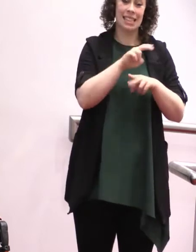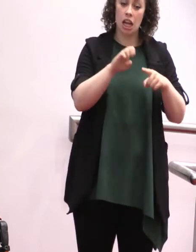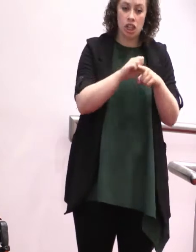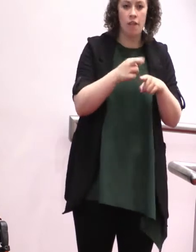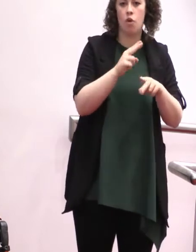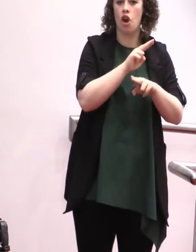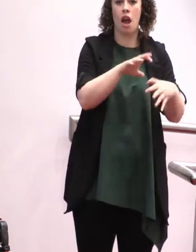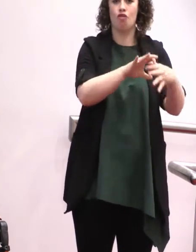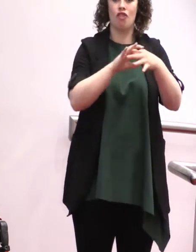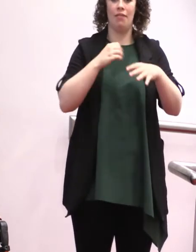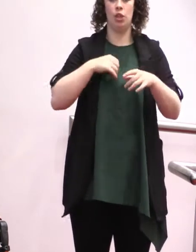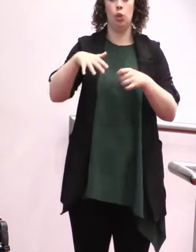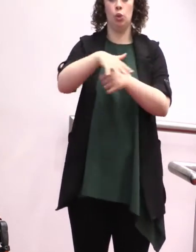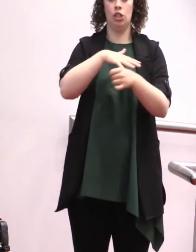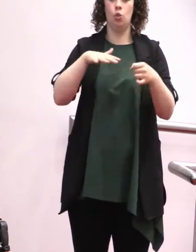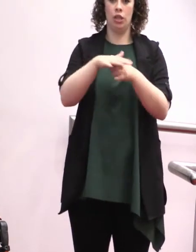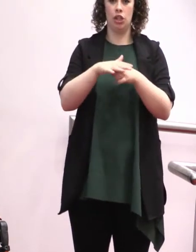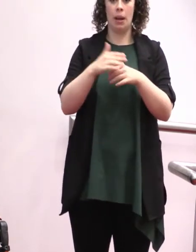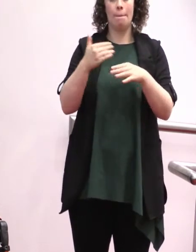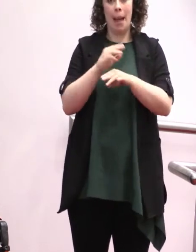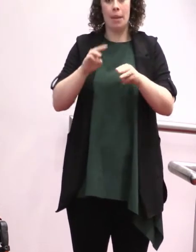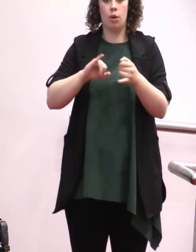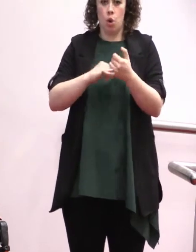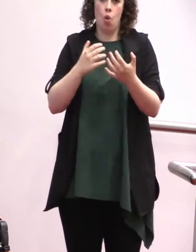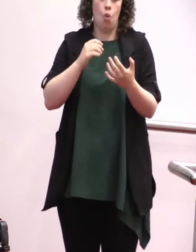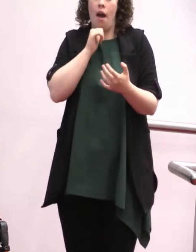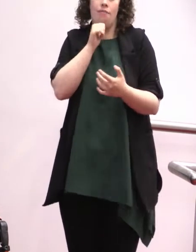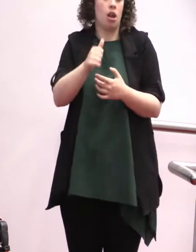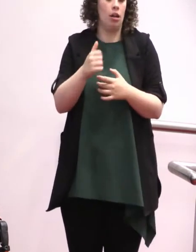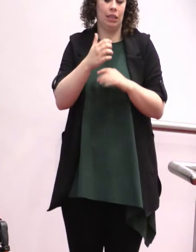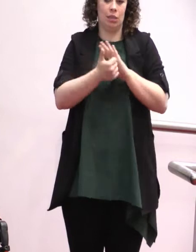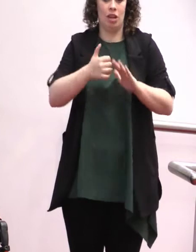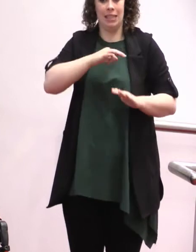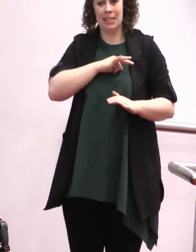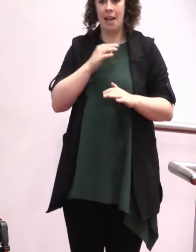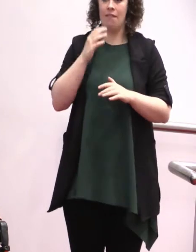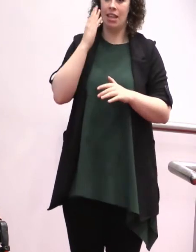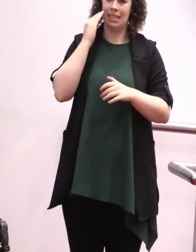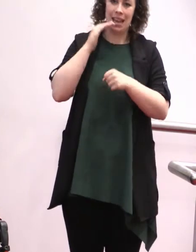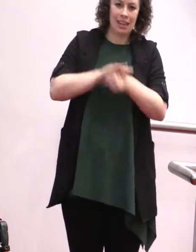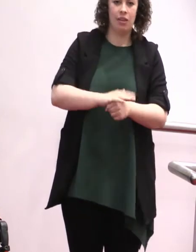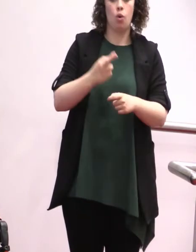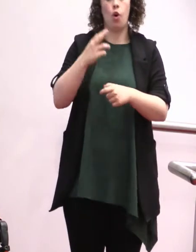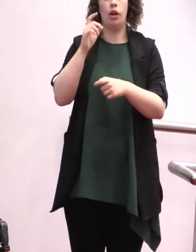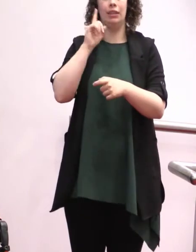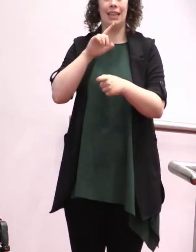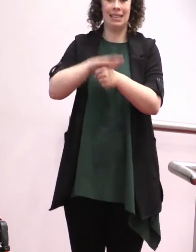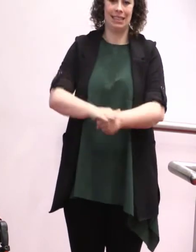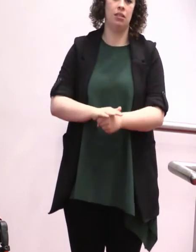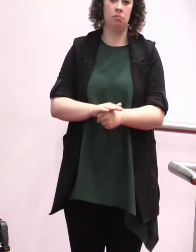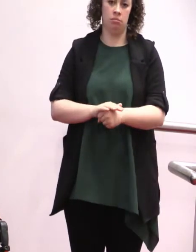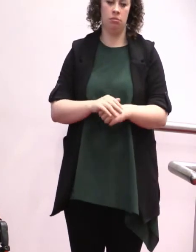experience of racism and sexism and suspicions.